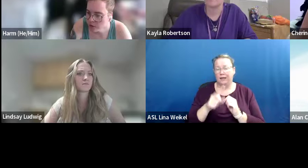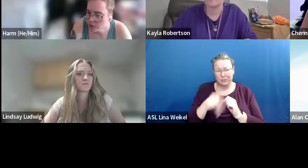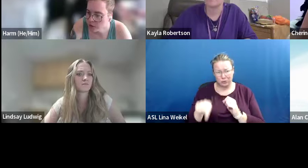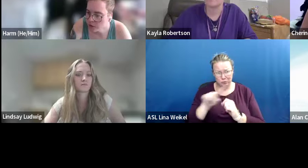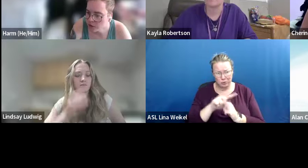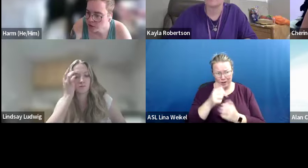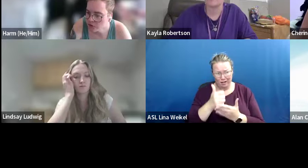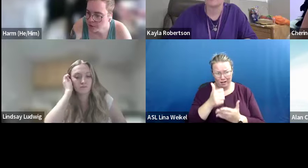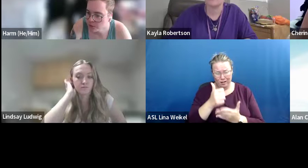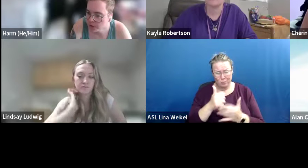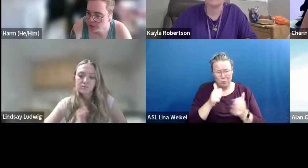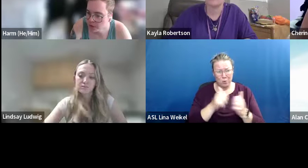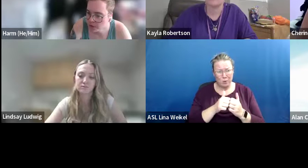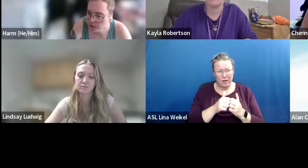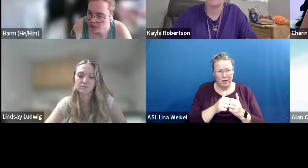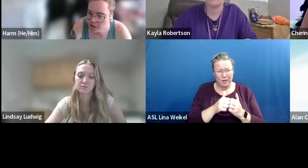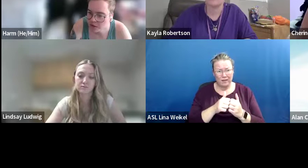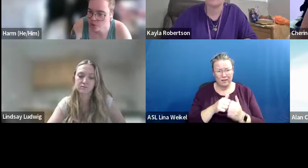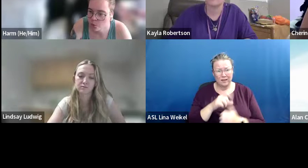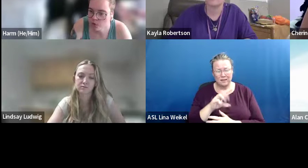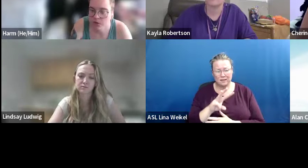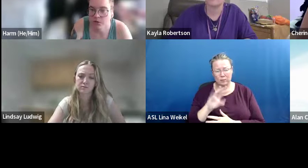Harm (He/Him): a WIPA. Ticket to work.